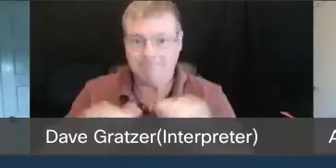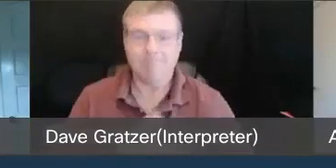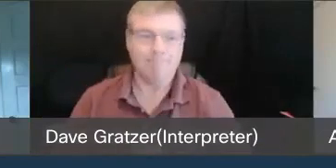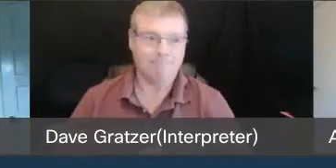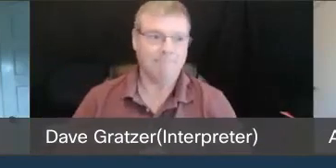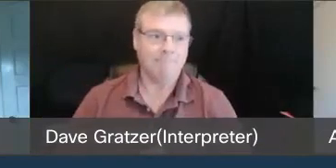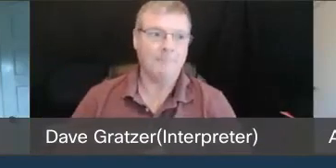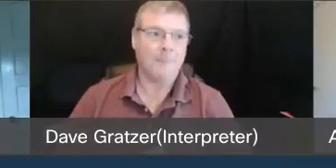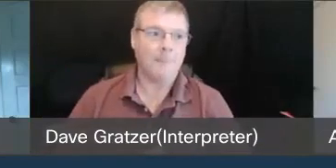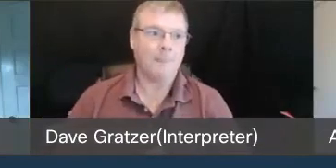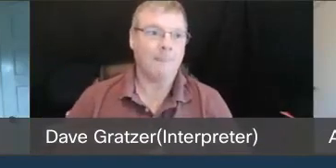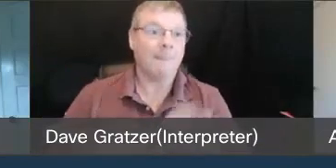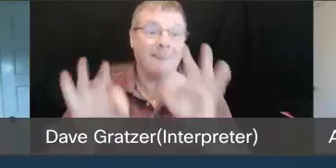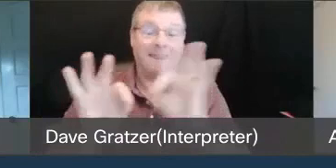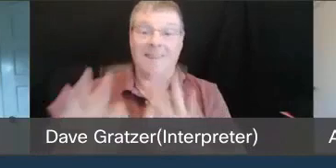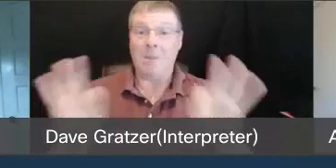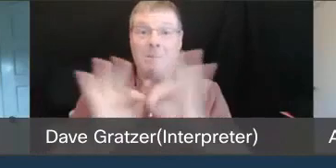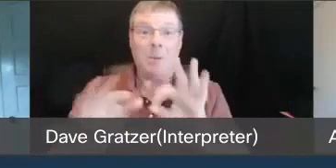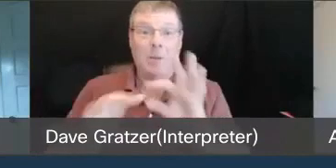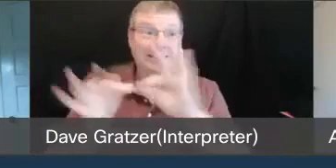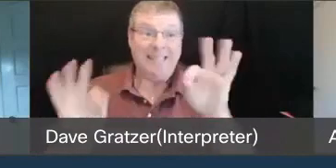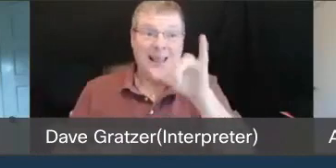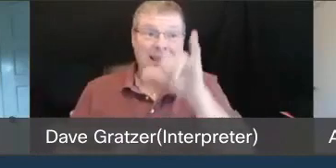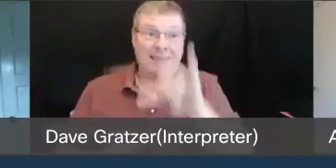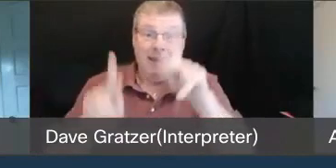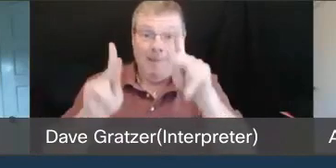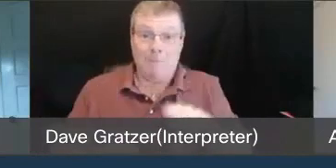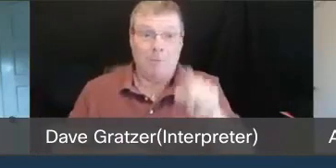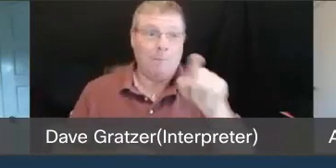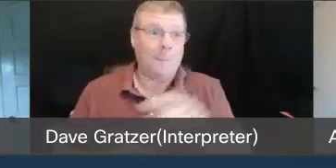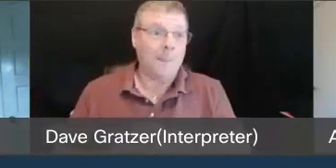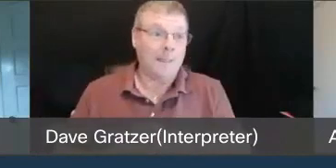One to two sentence, this applicant in the sample Medical Summary Report,